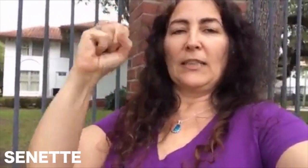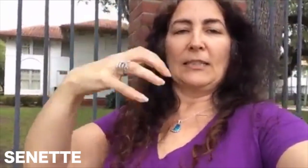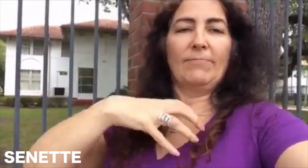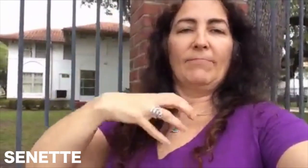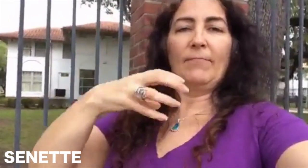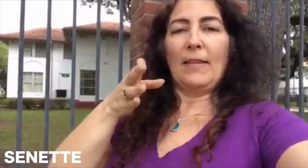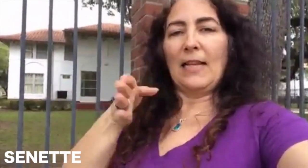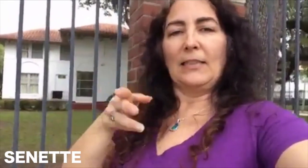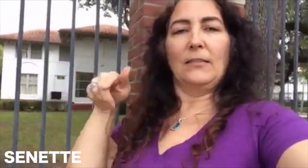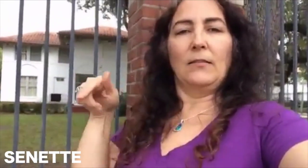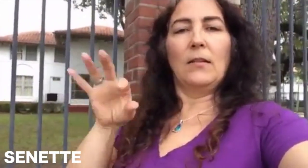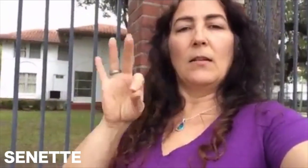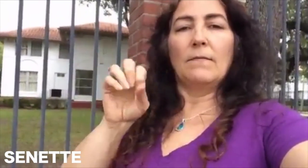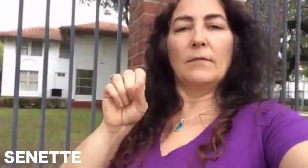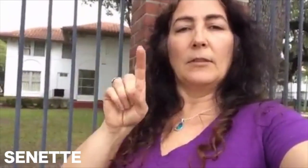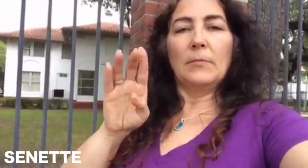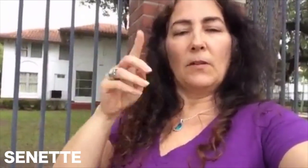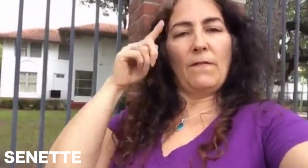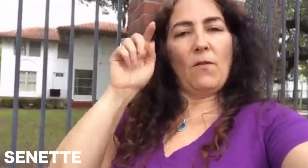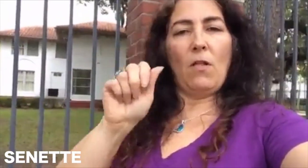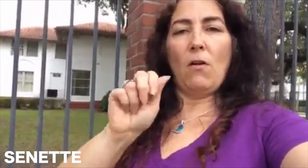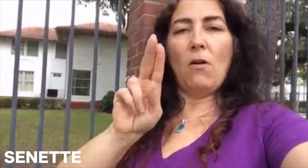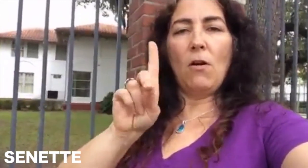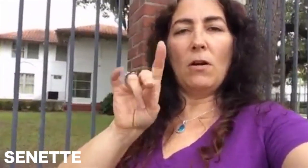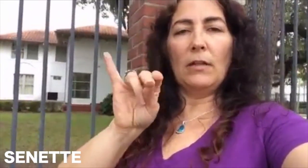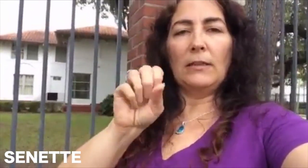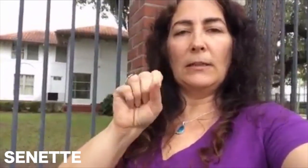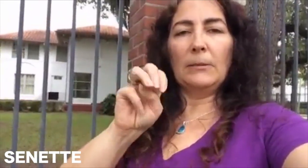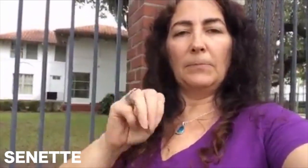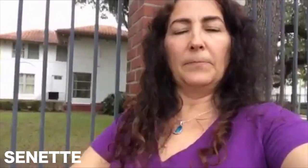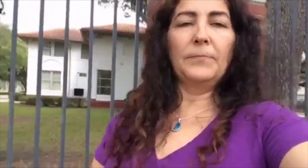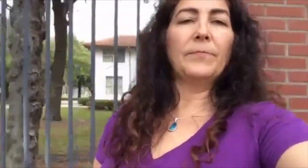We’re protesting against FSDB for audism.